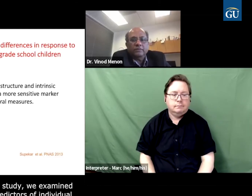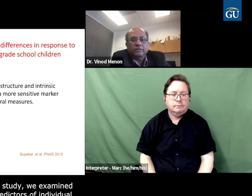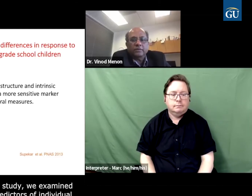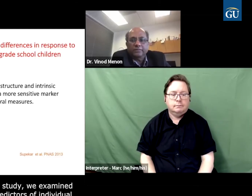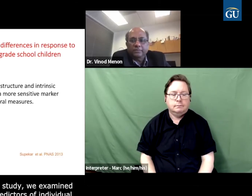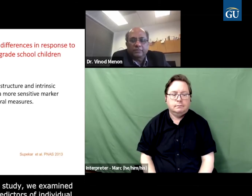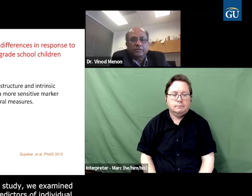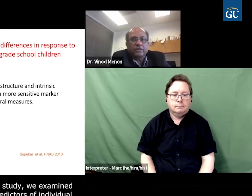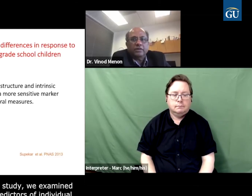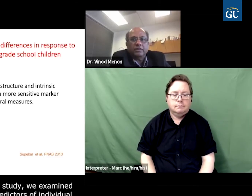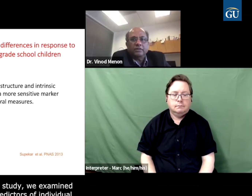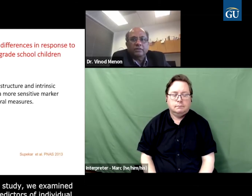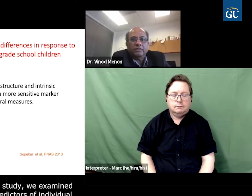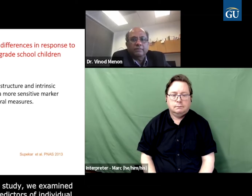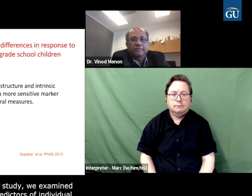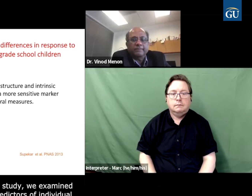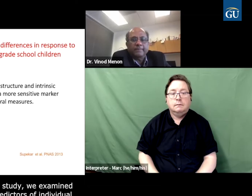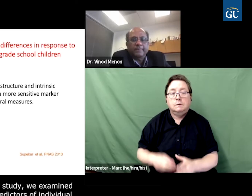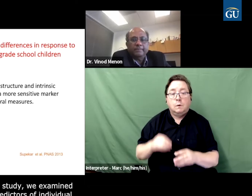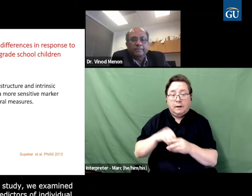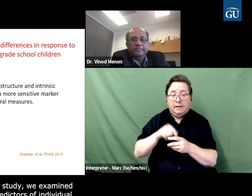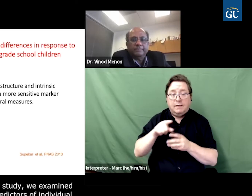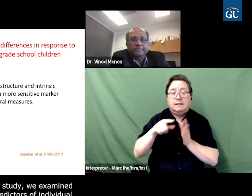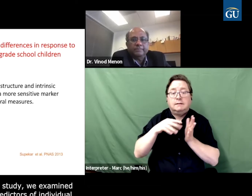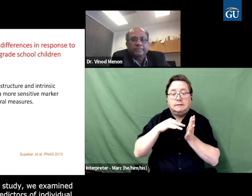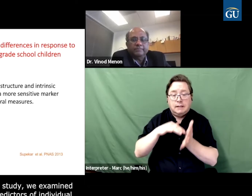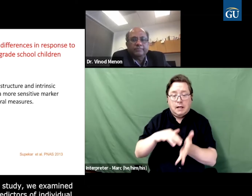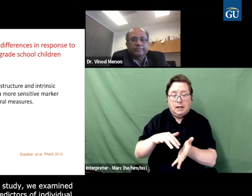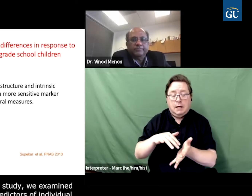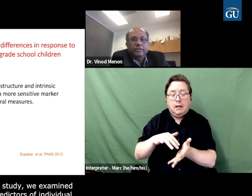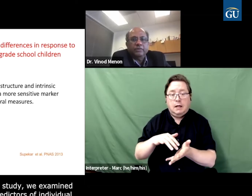so in this study